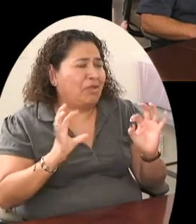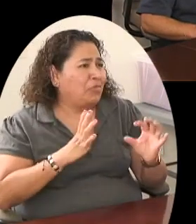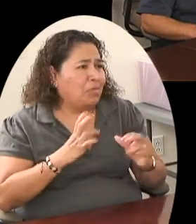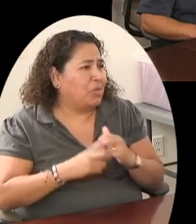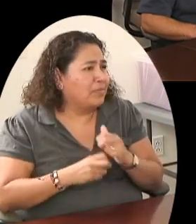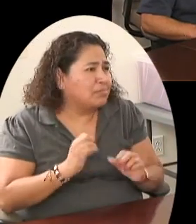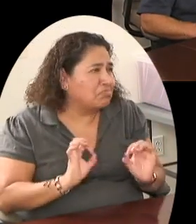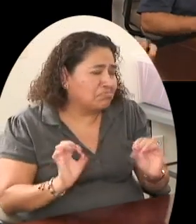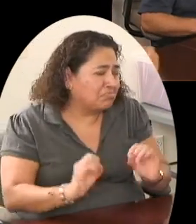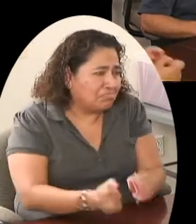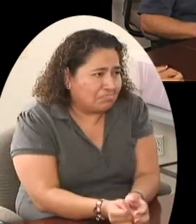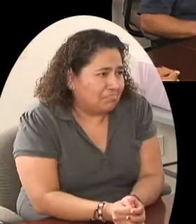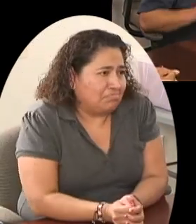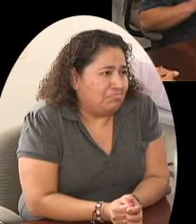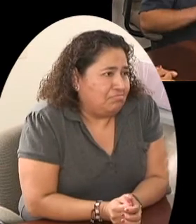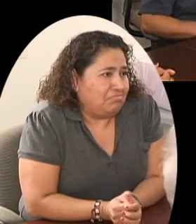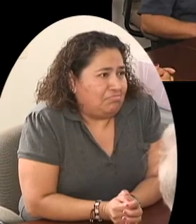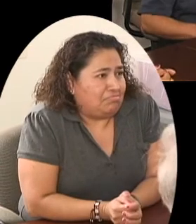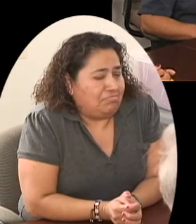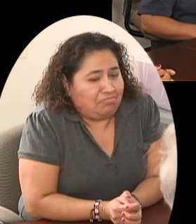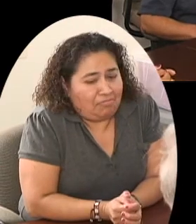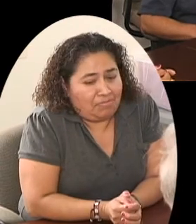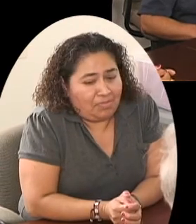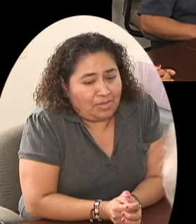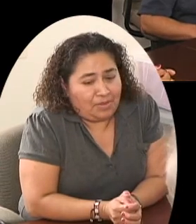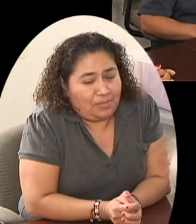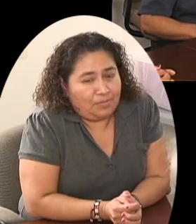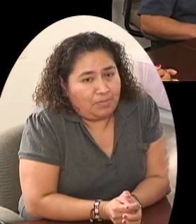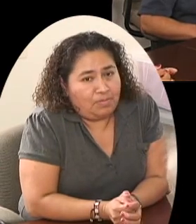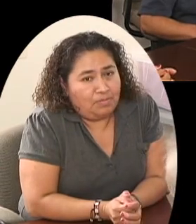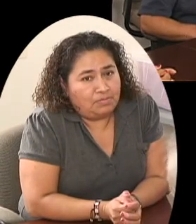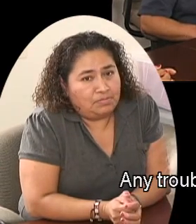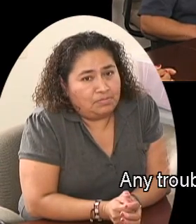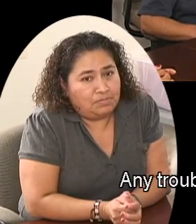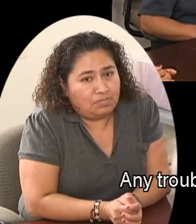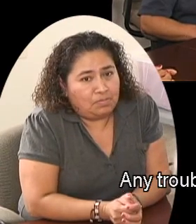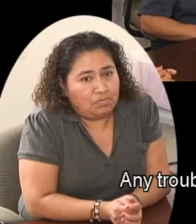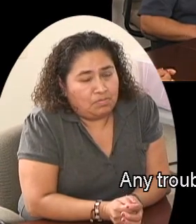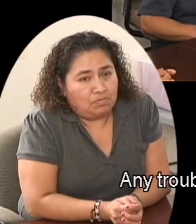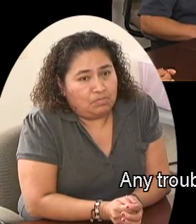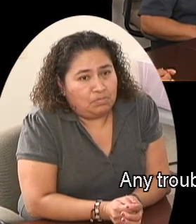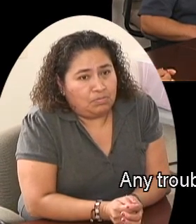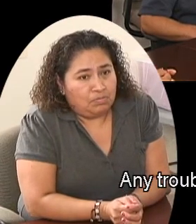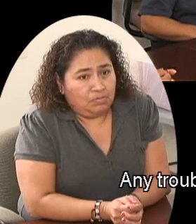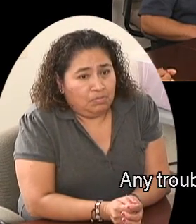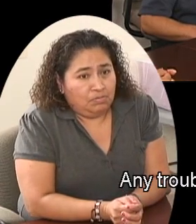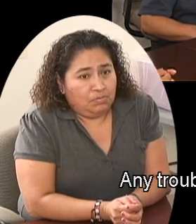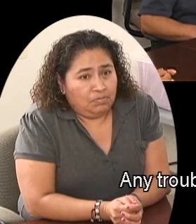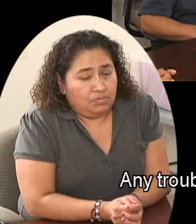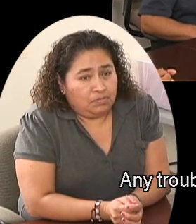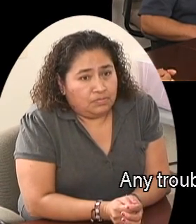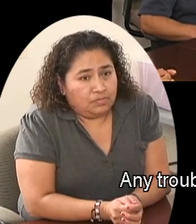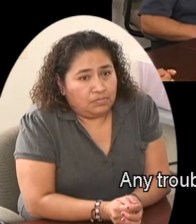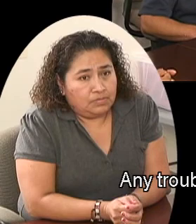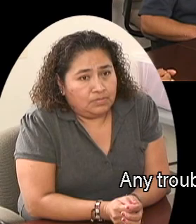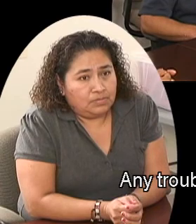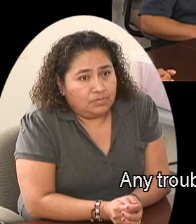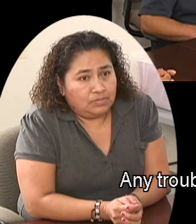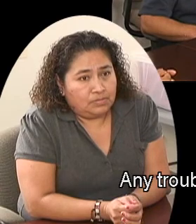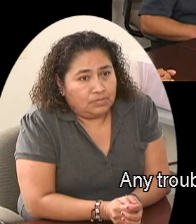Okay. Any trouble with the law?